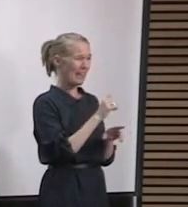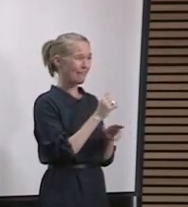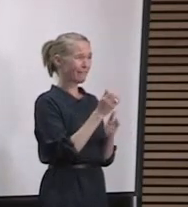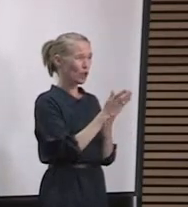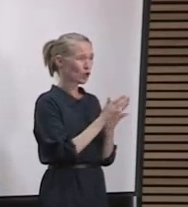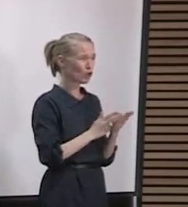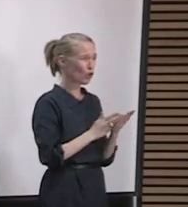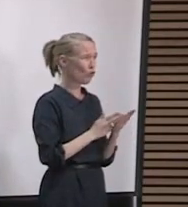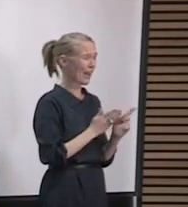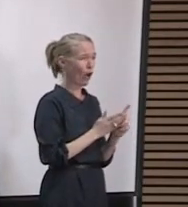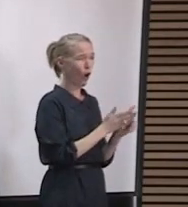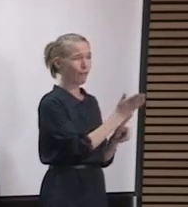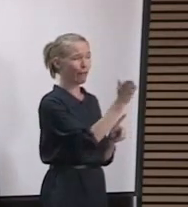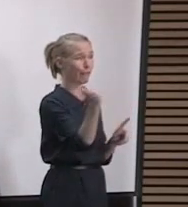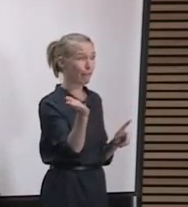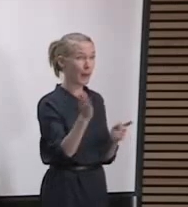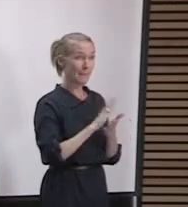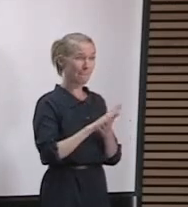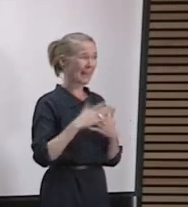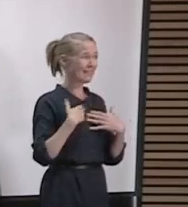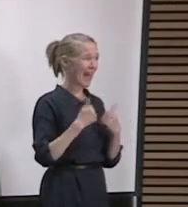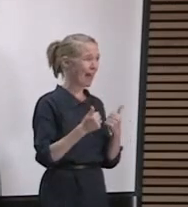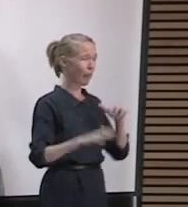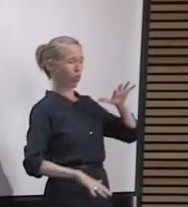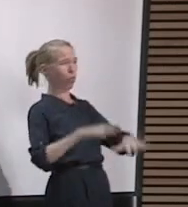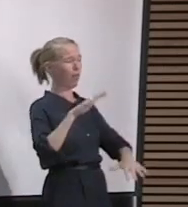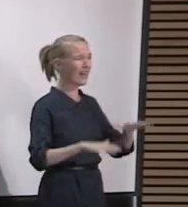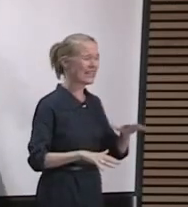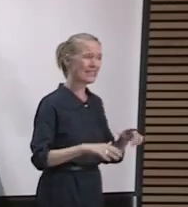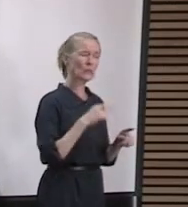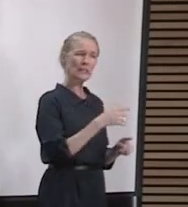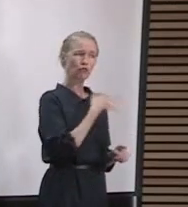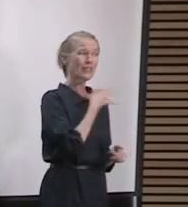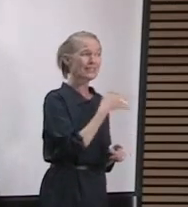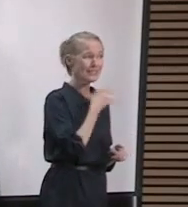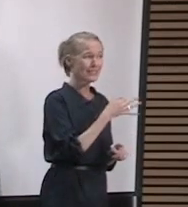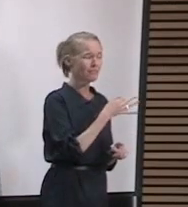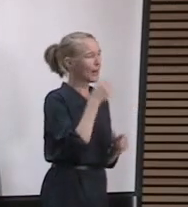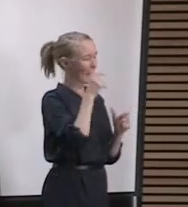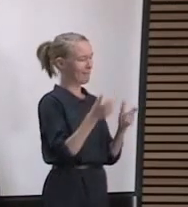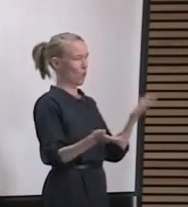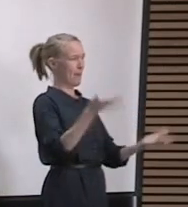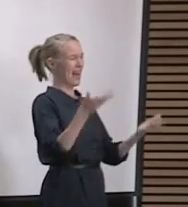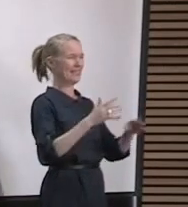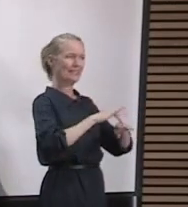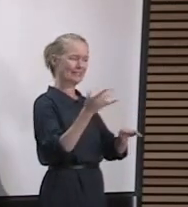to draw the line on speech issues but we have to look at whether or not misinformation